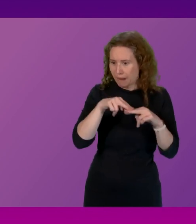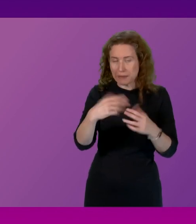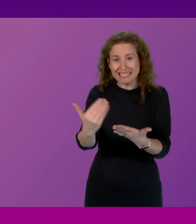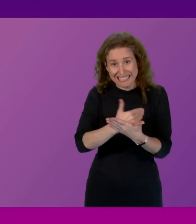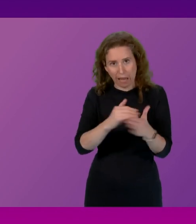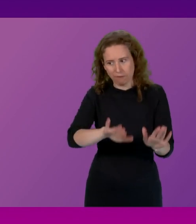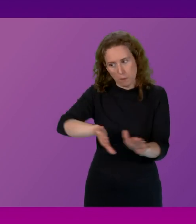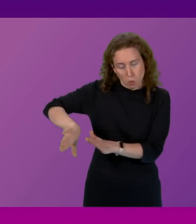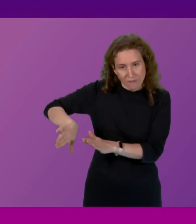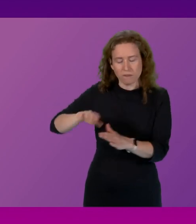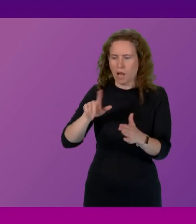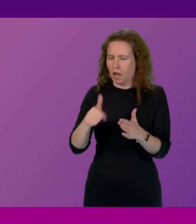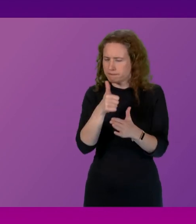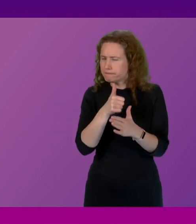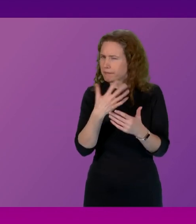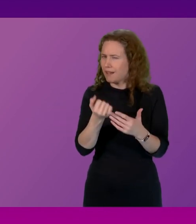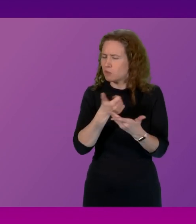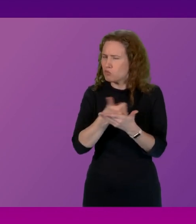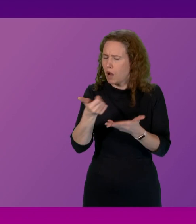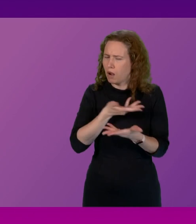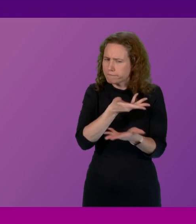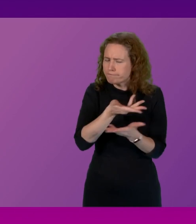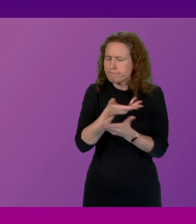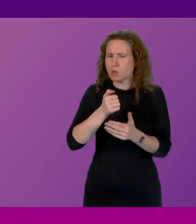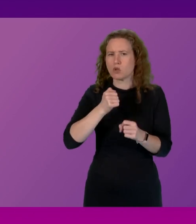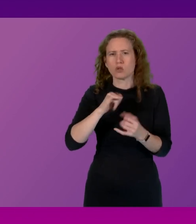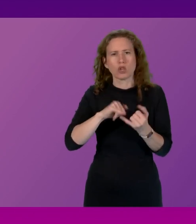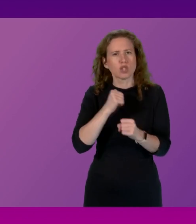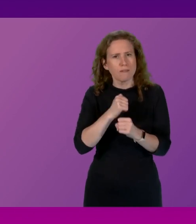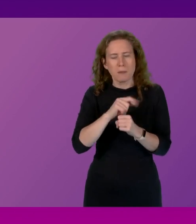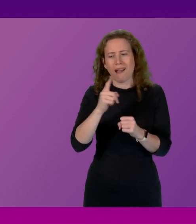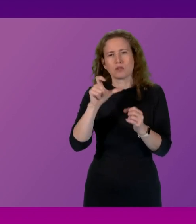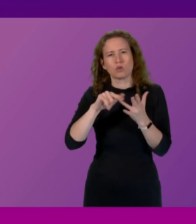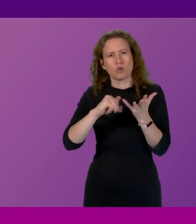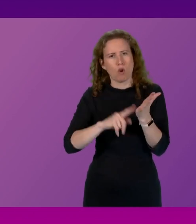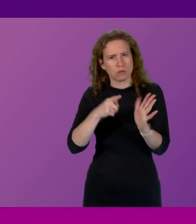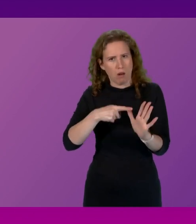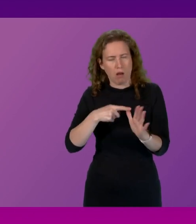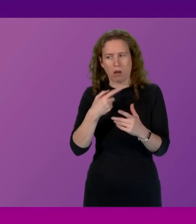There is regular dialogue between the Scottish Government and the Convention of Scottish Local Authorities about RAAC.